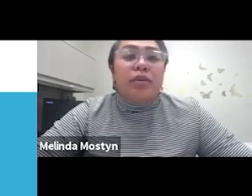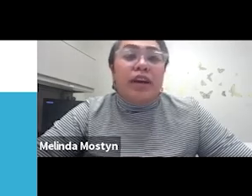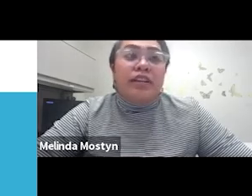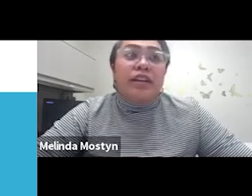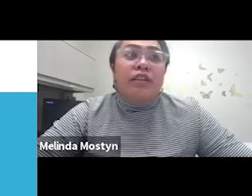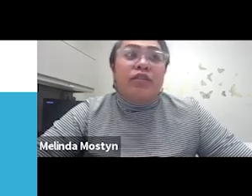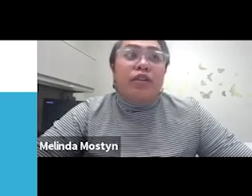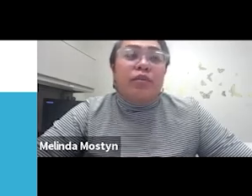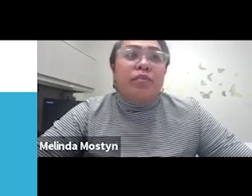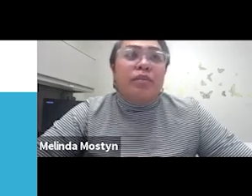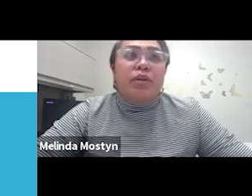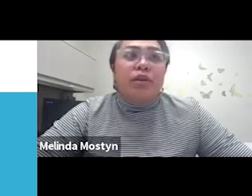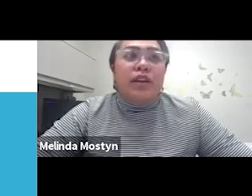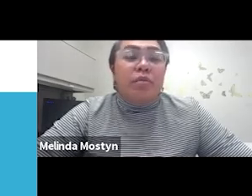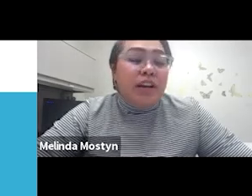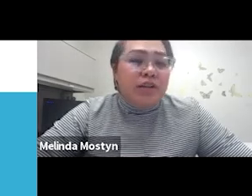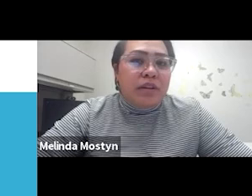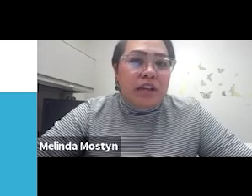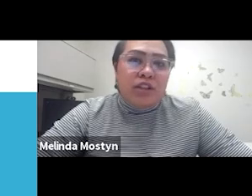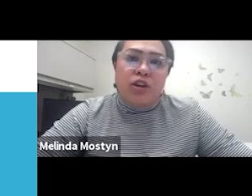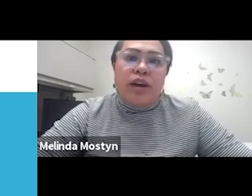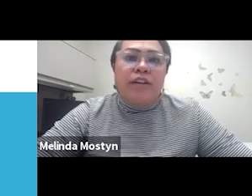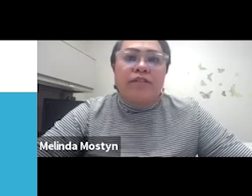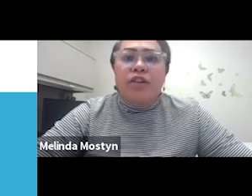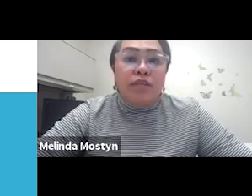for people in the blind community to go out and feel